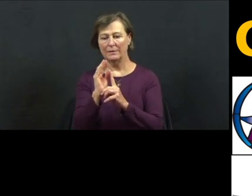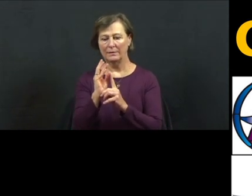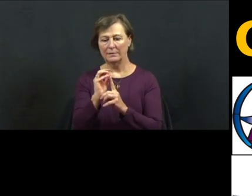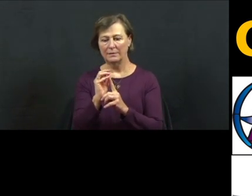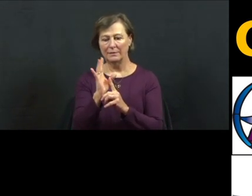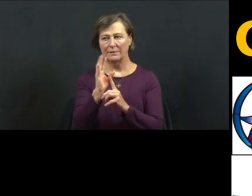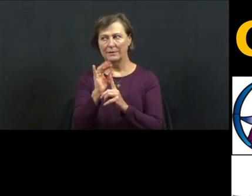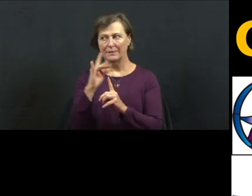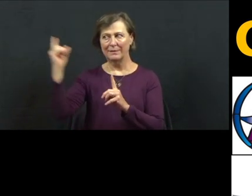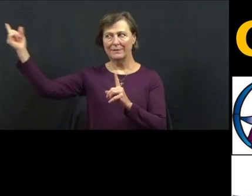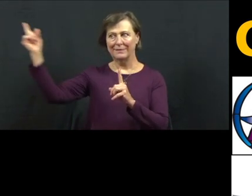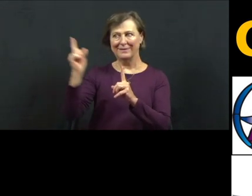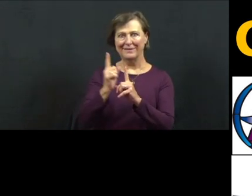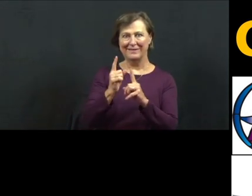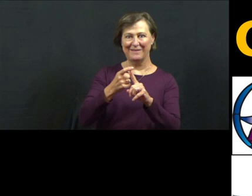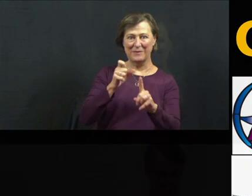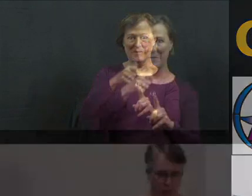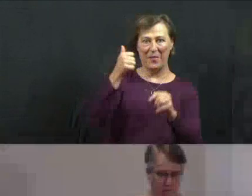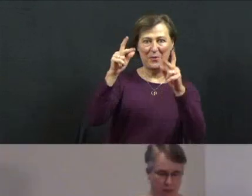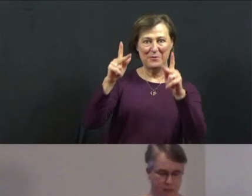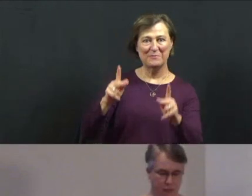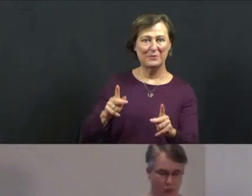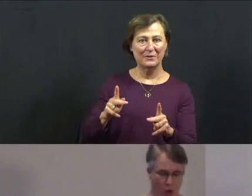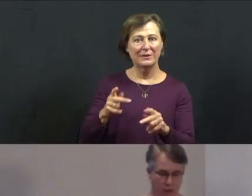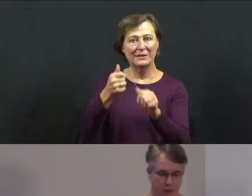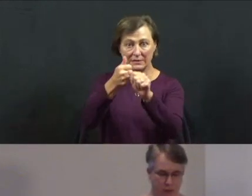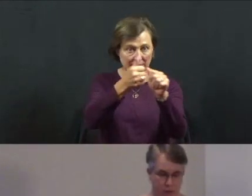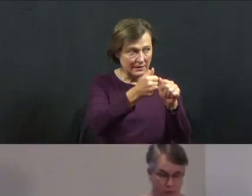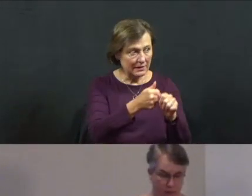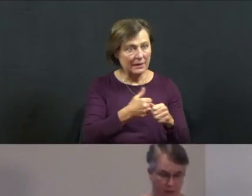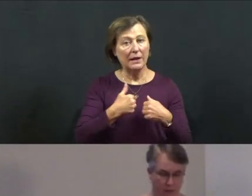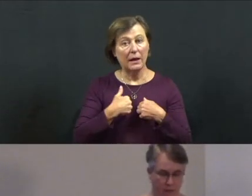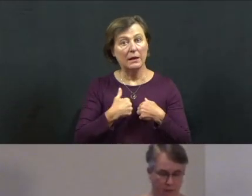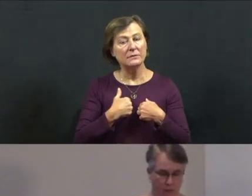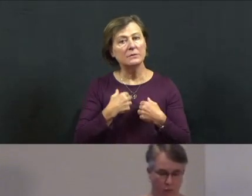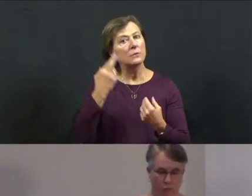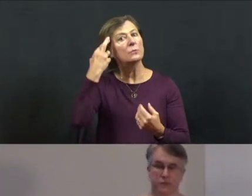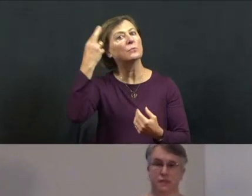person. Each of us has cause to think, with deep